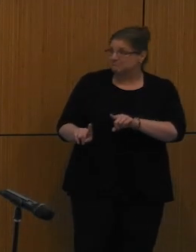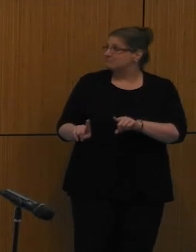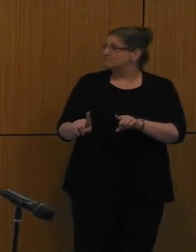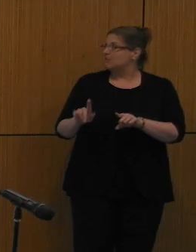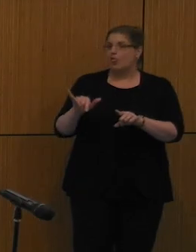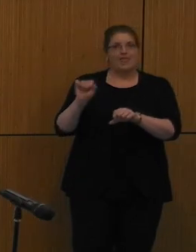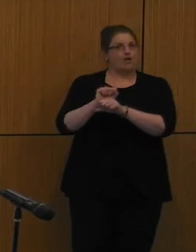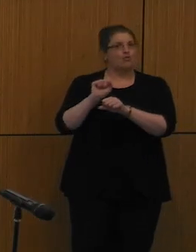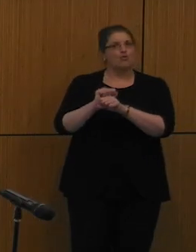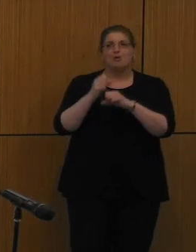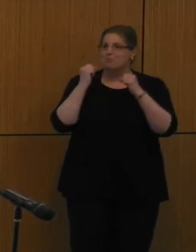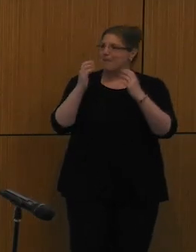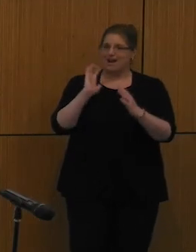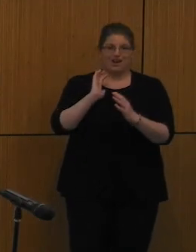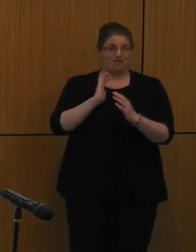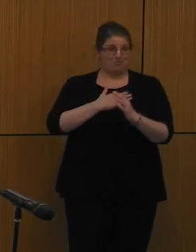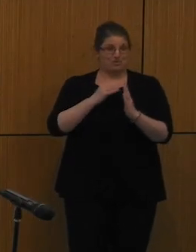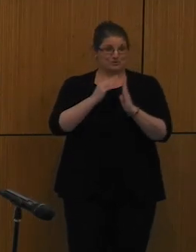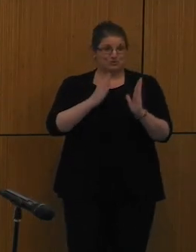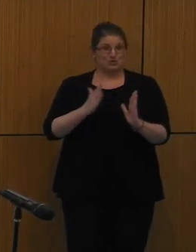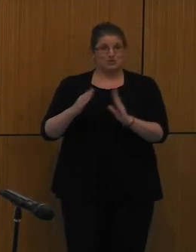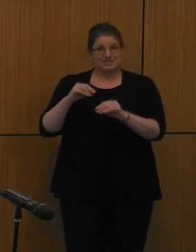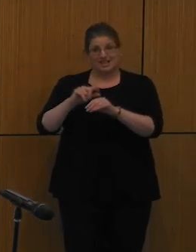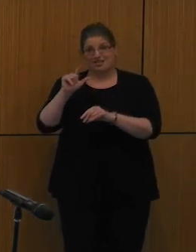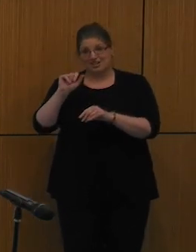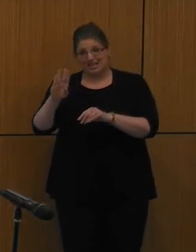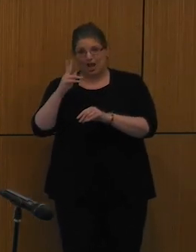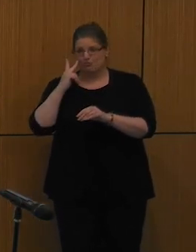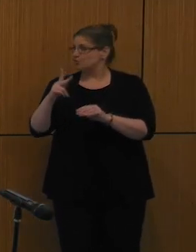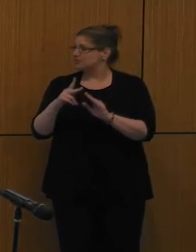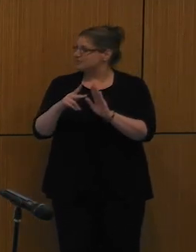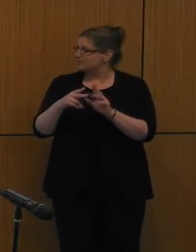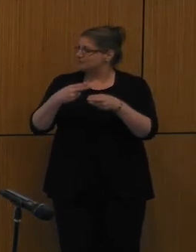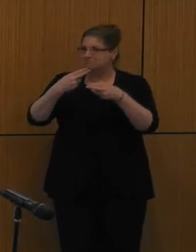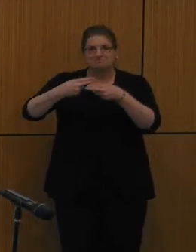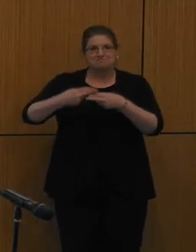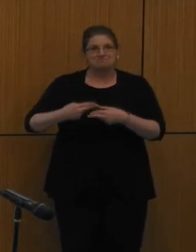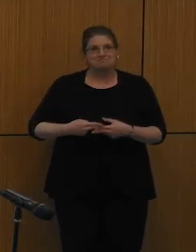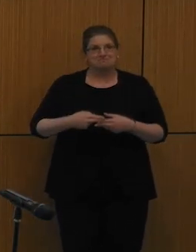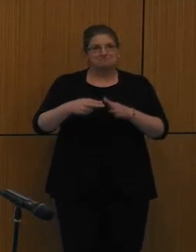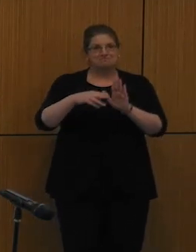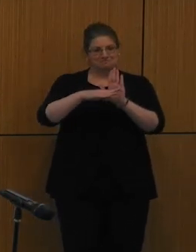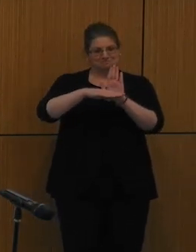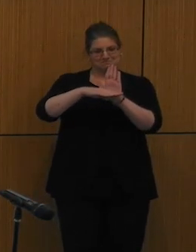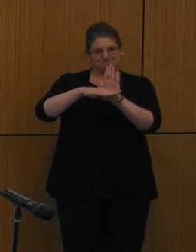by students in the lab that are listed down at the bottom of that page. So different